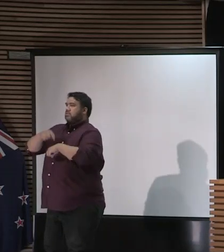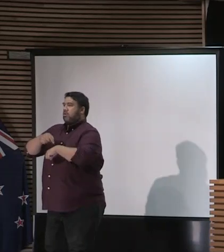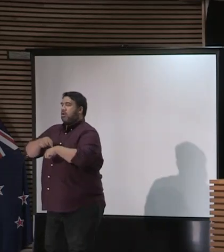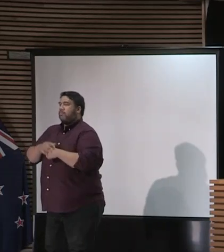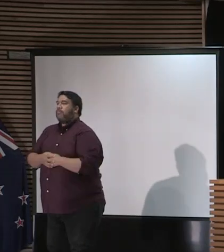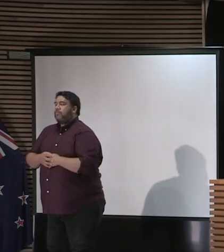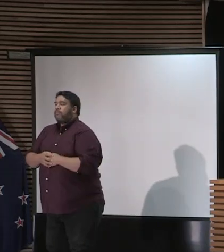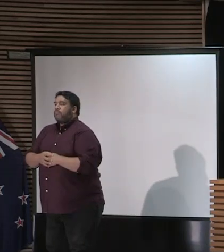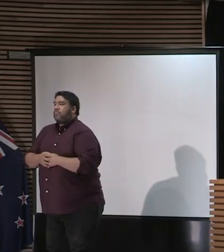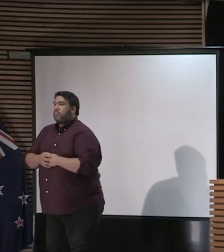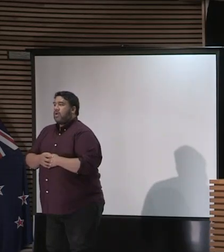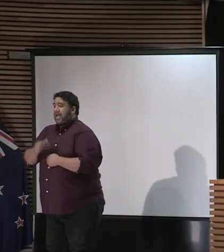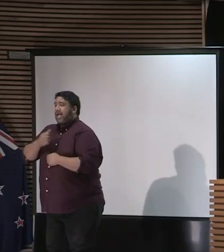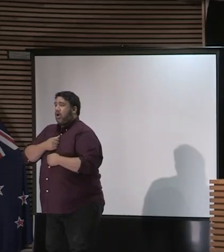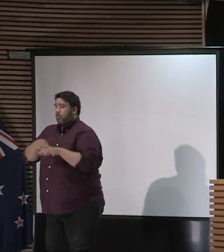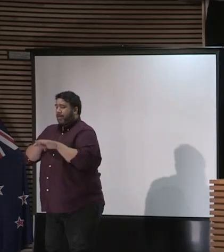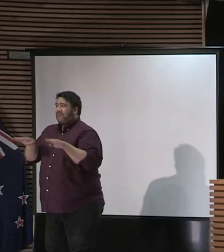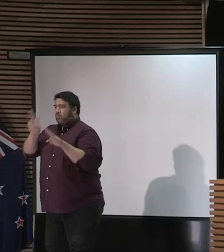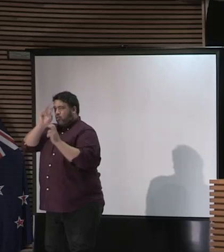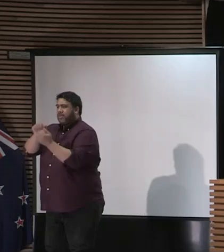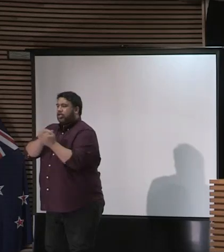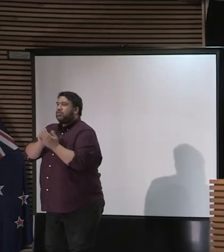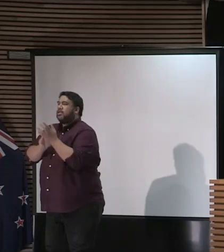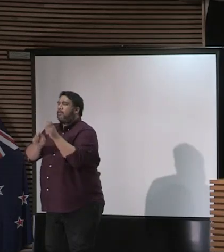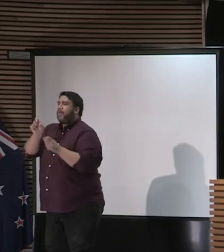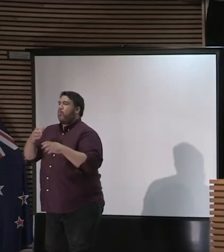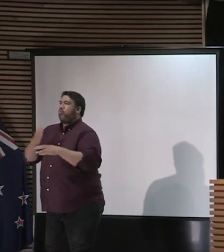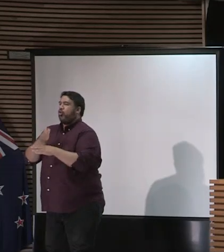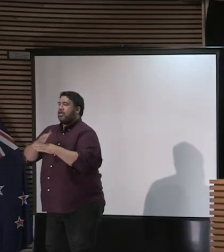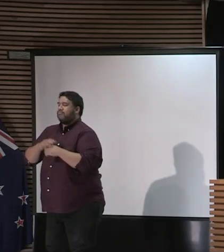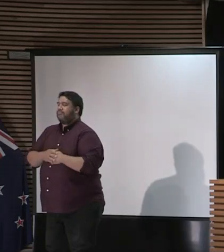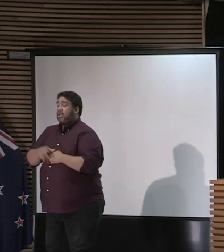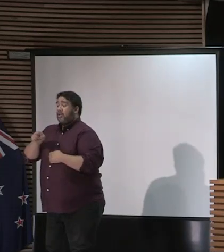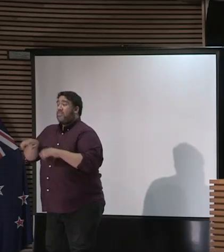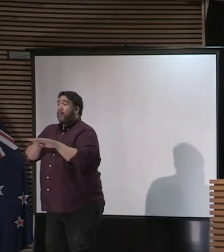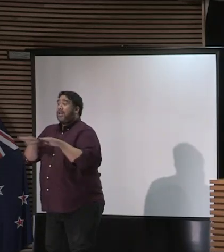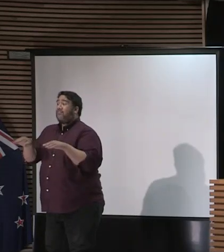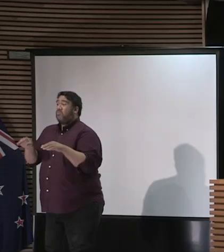New Zealanders in this unprecedented time. The Keep